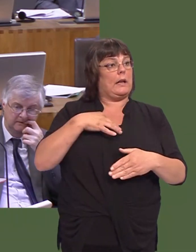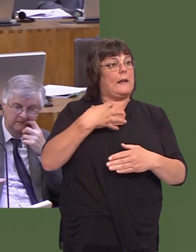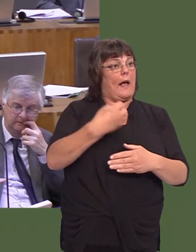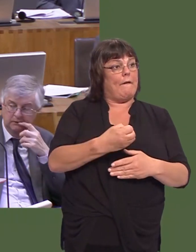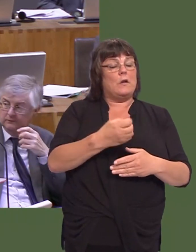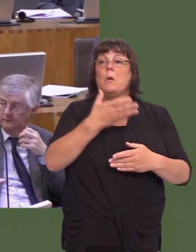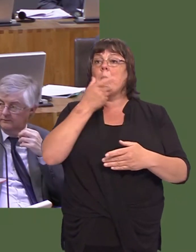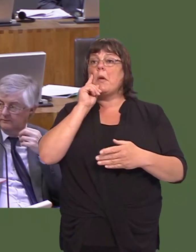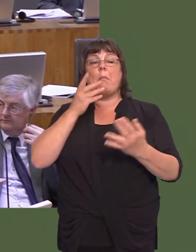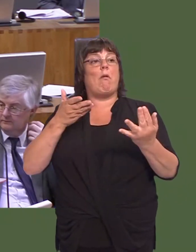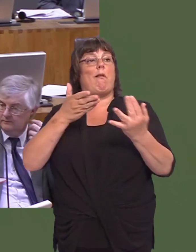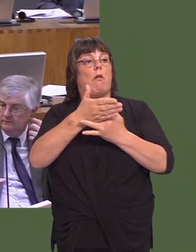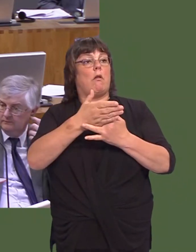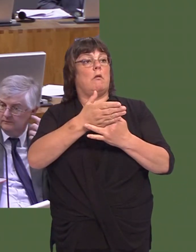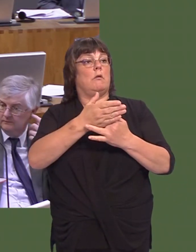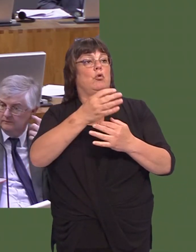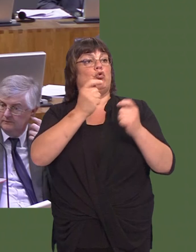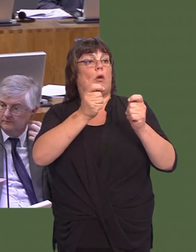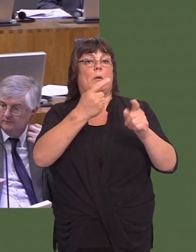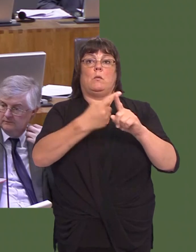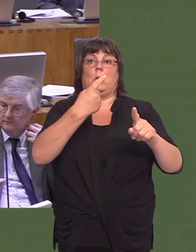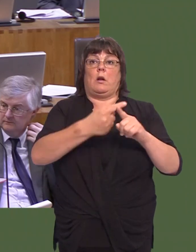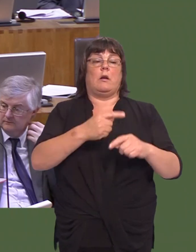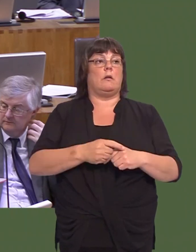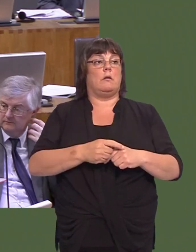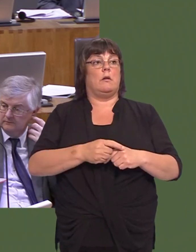available to ensure that people can receive the treatment.